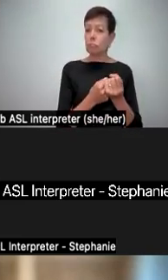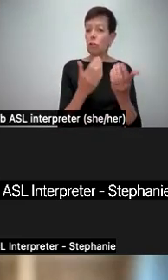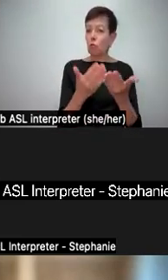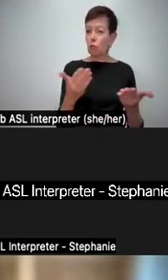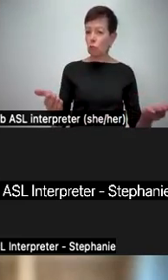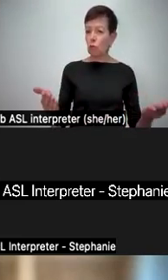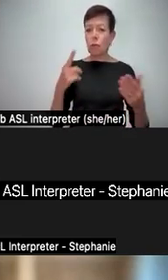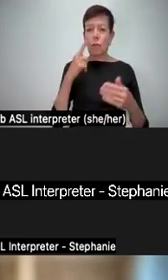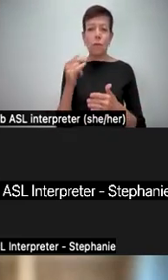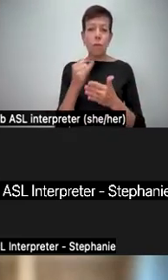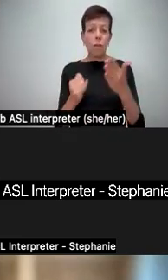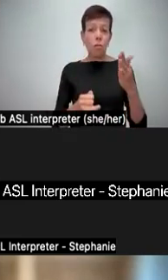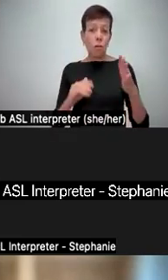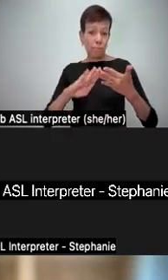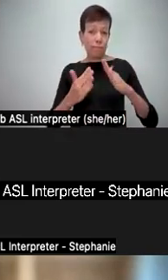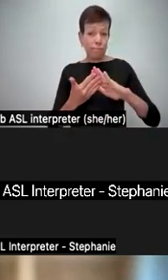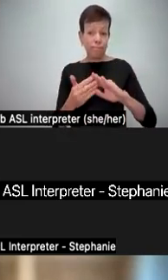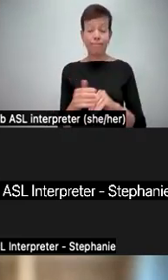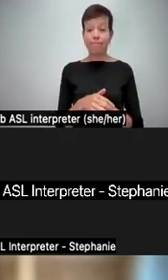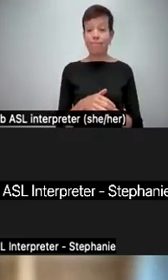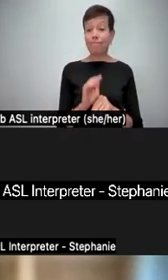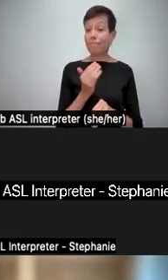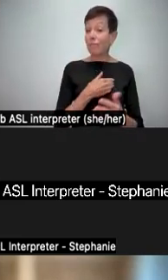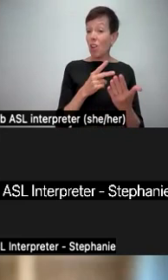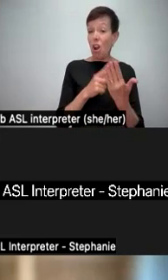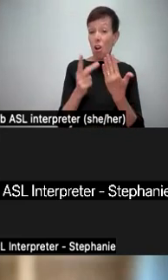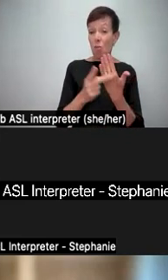Our programs support hundreds of arts organizations across the city,